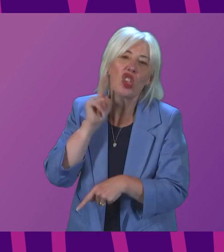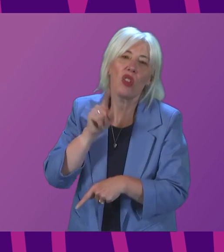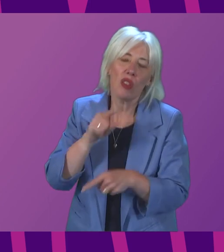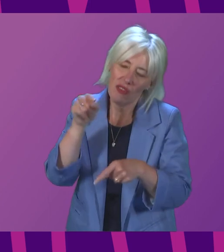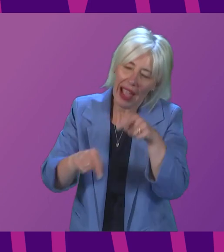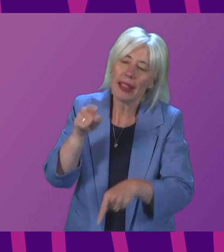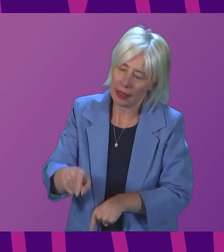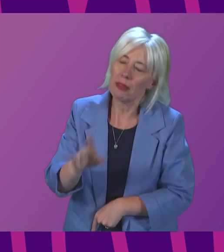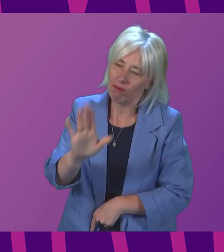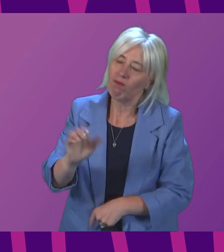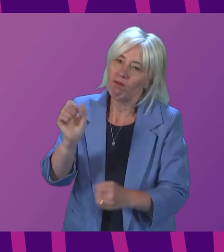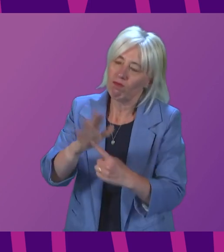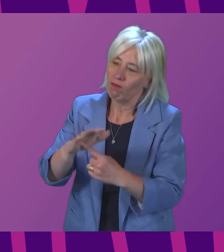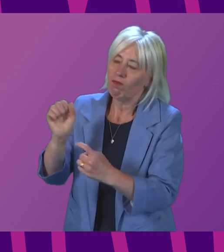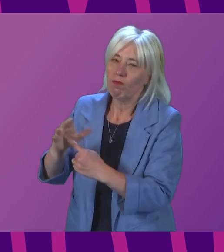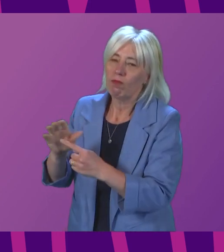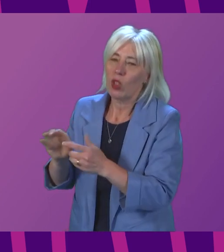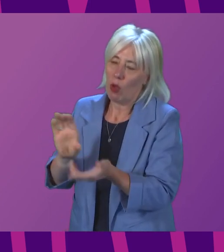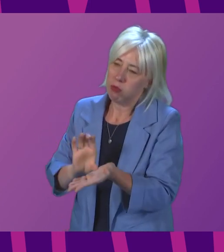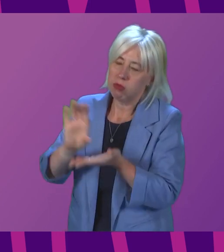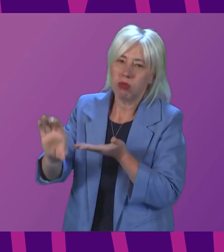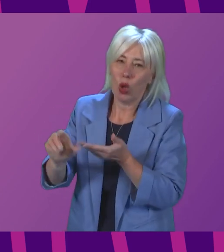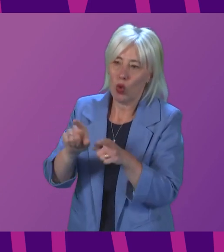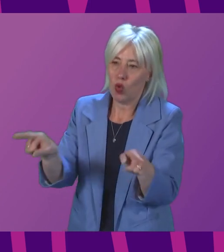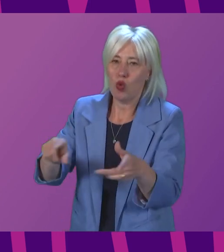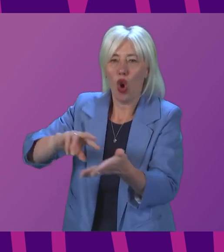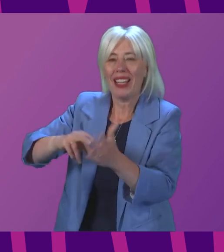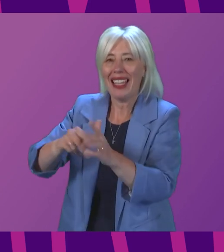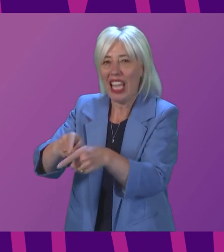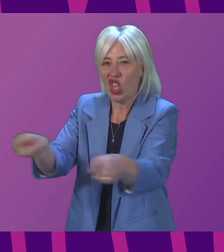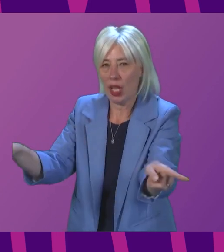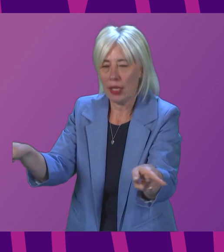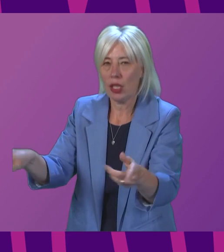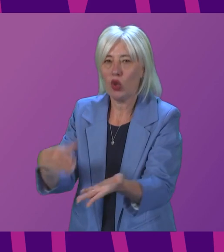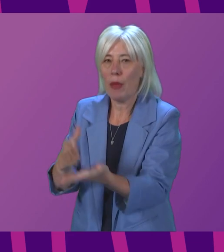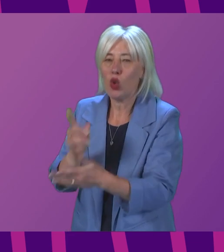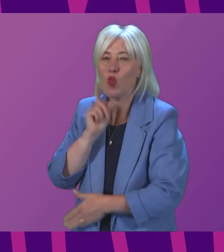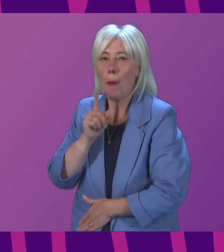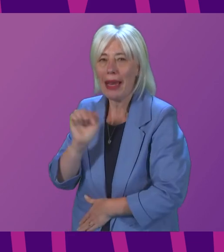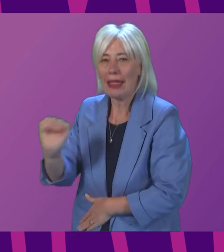We are also increasing money to front-line organisations so that women in those situations